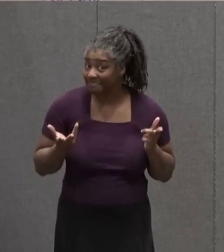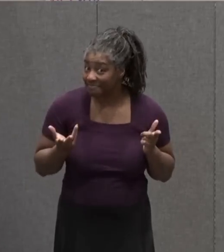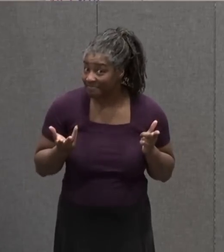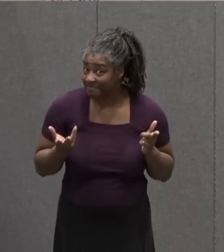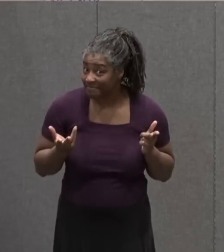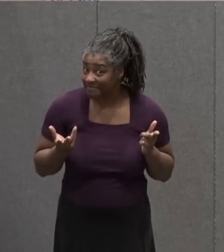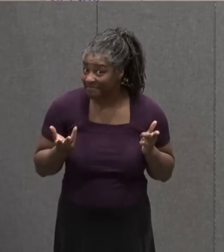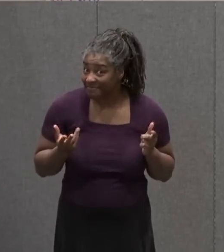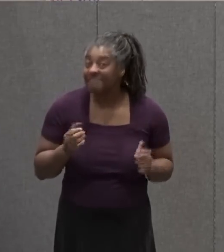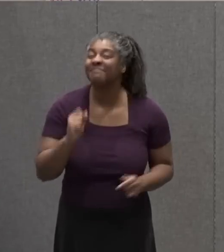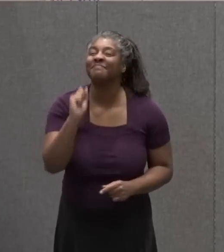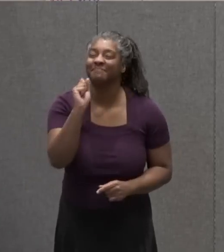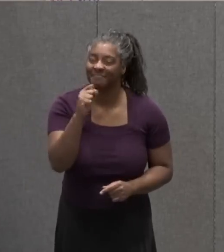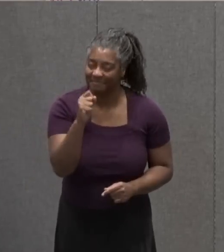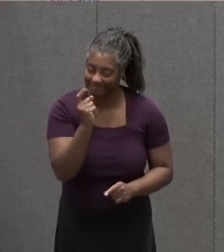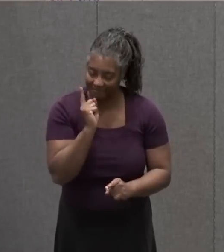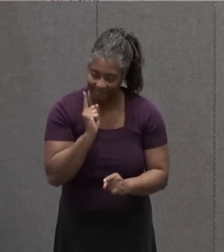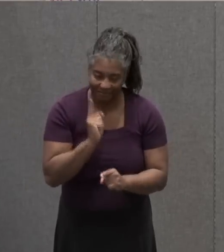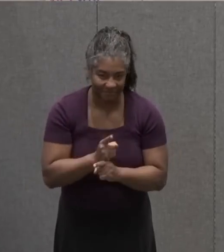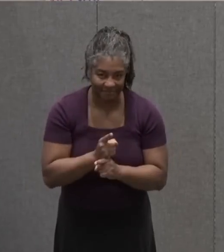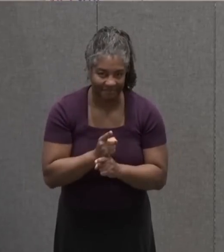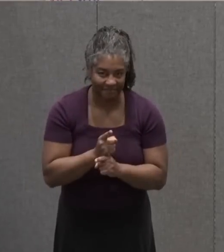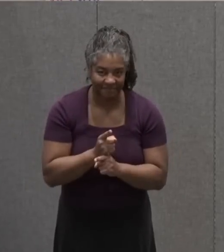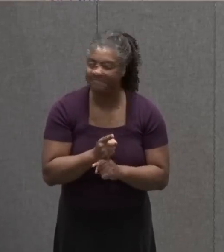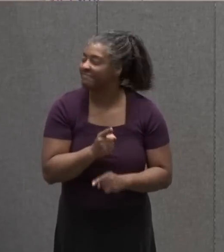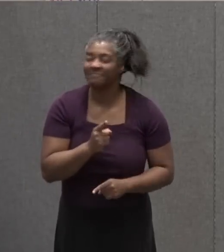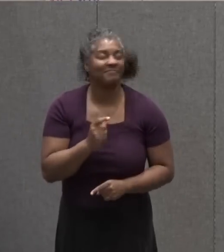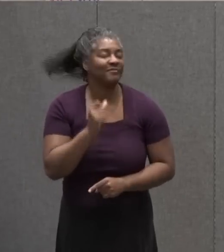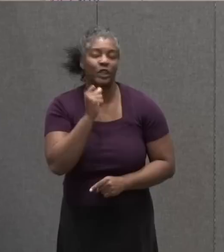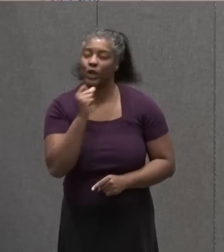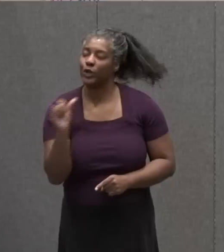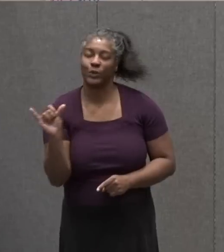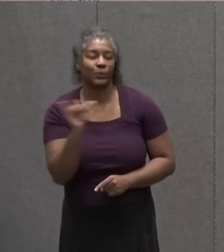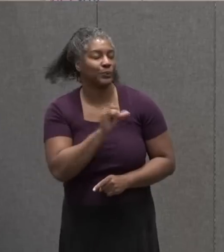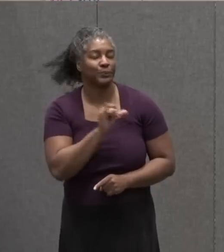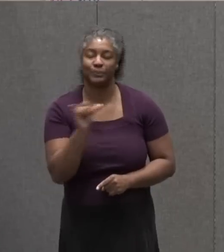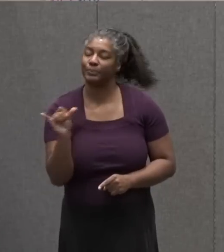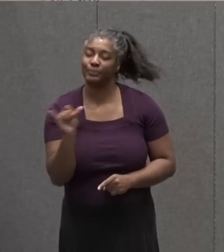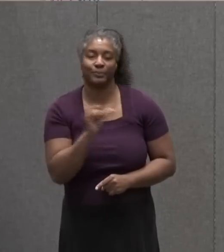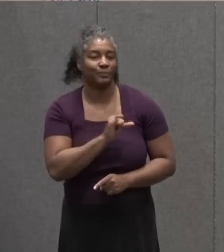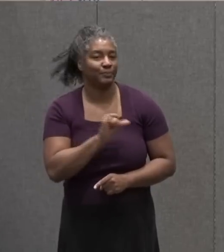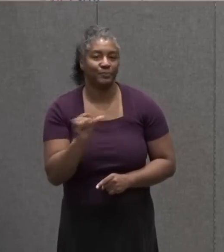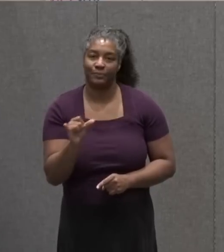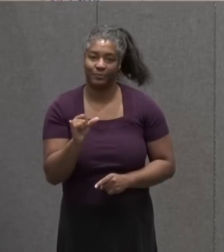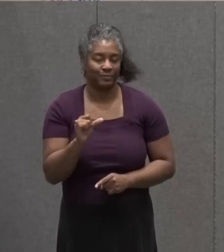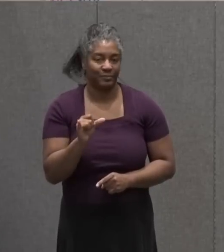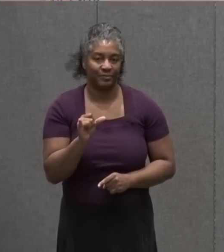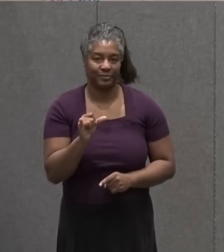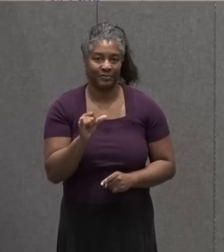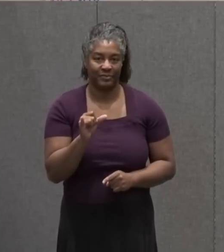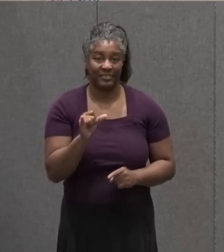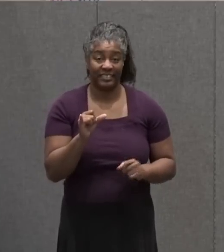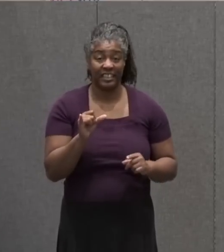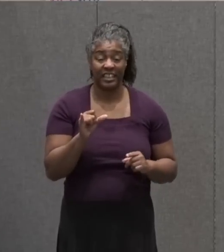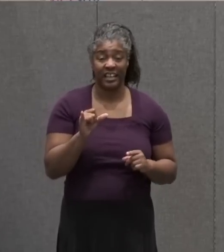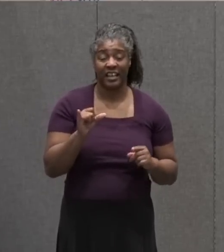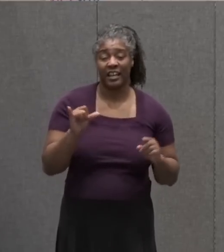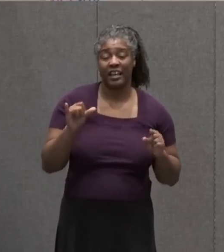That's right, they do not rhyme. They do not have the same sound in the middle or at the end.